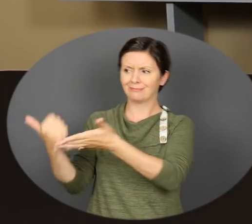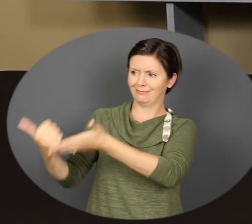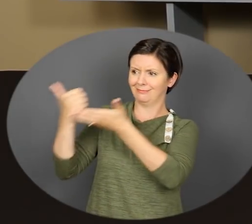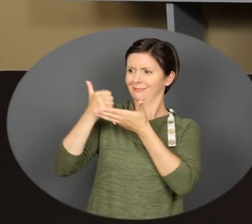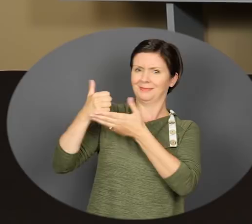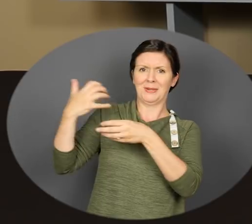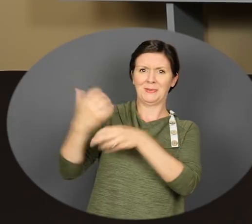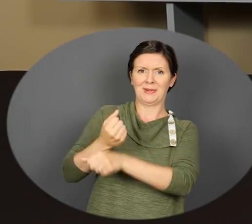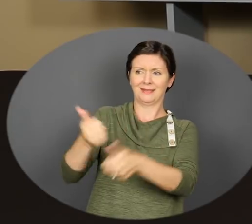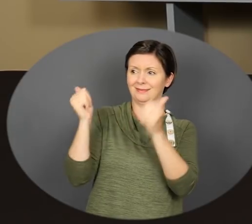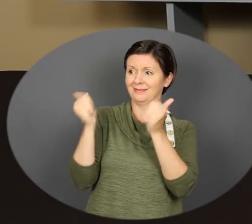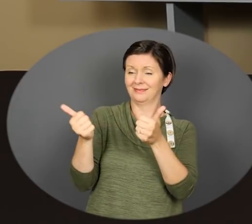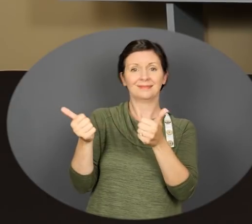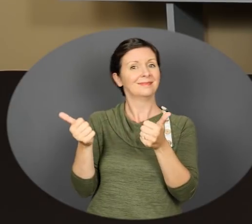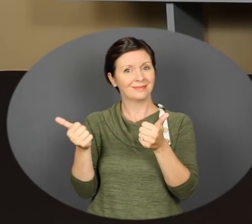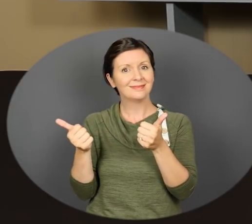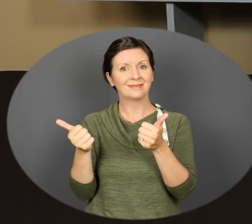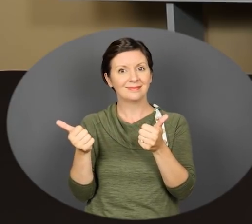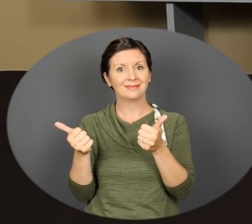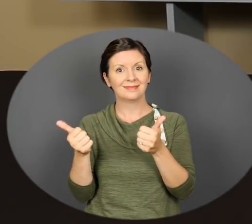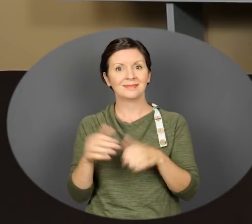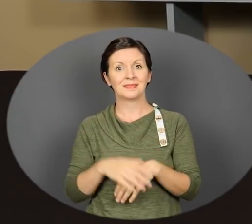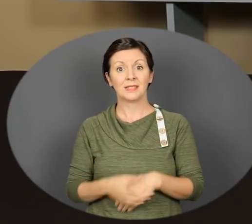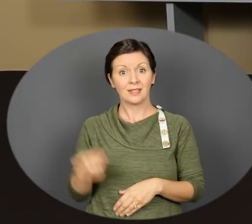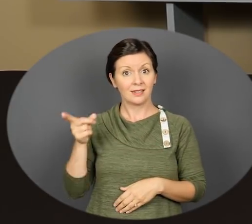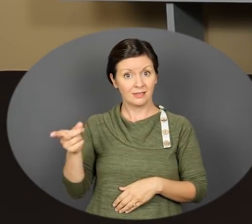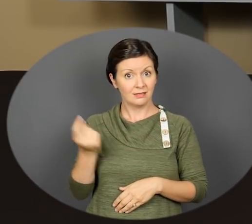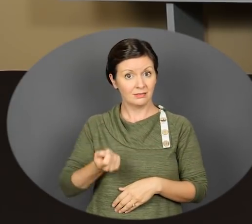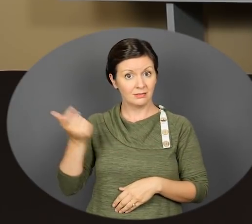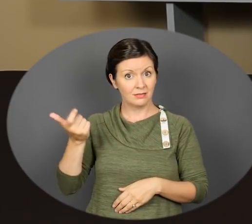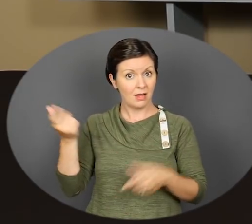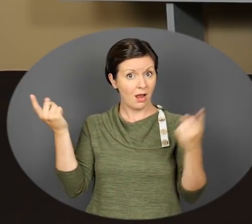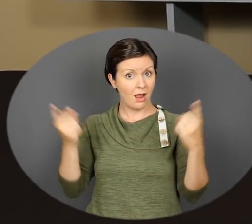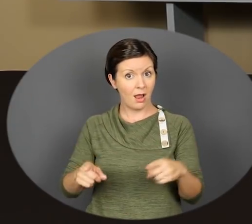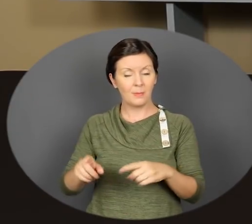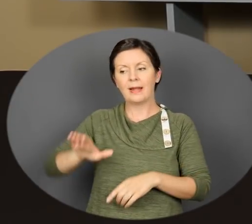to help you win. Now once a player has been eliminated, all of their remaining path tiles